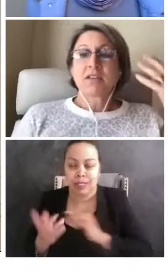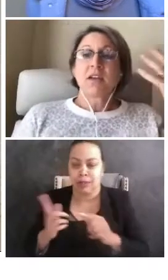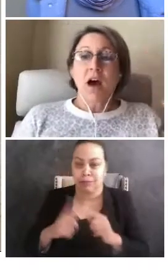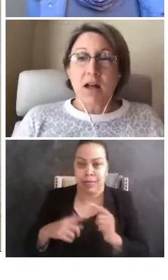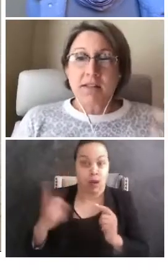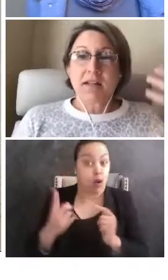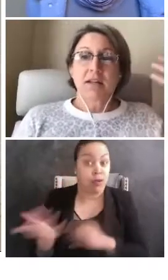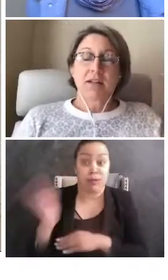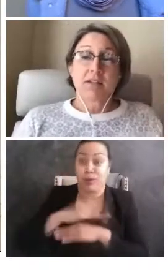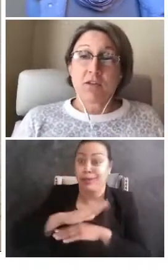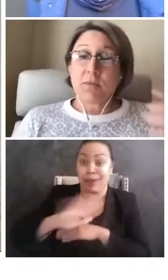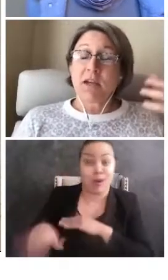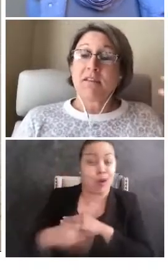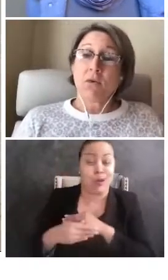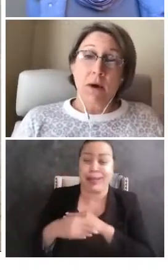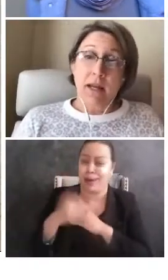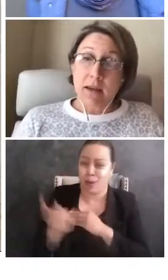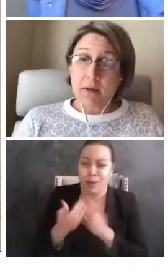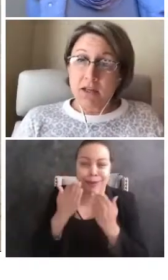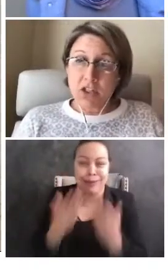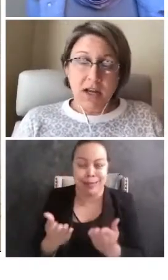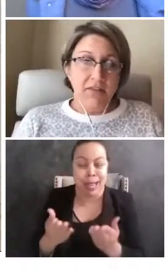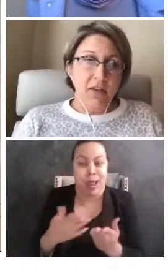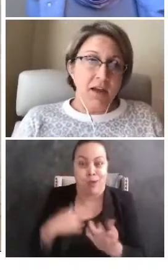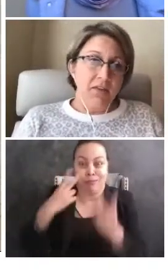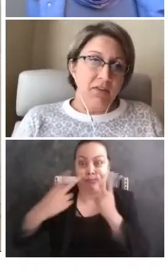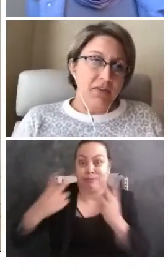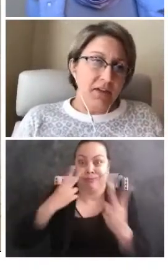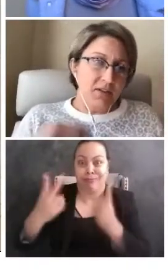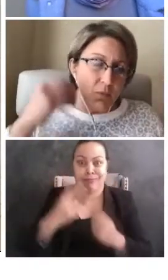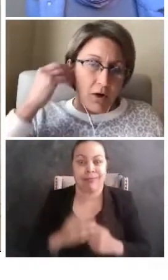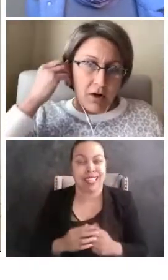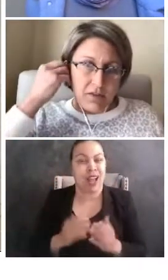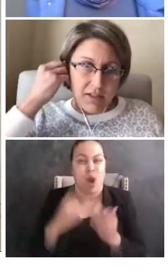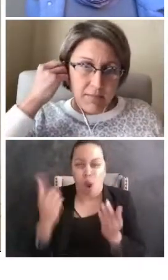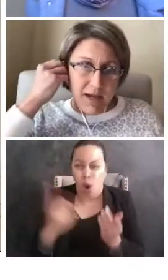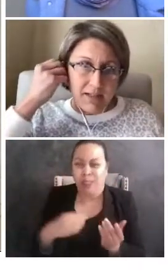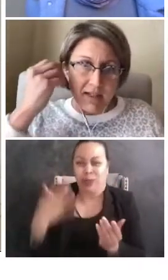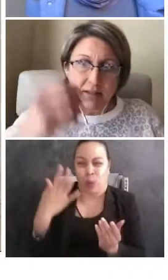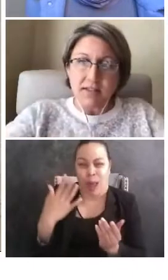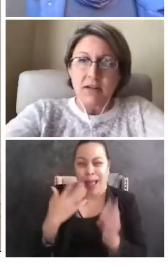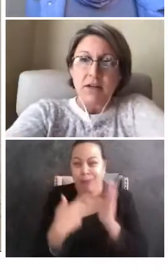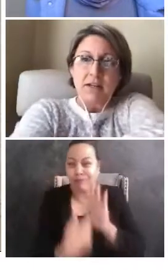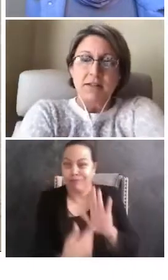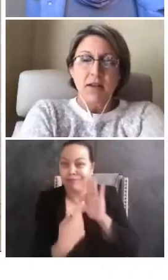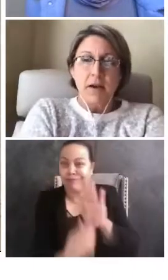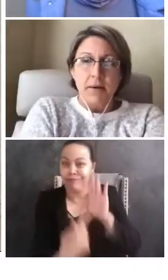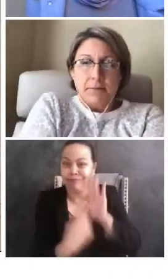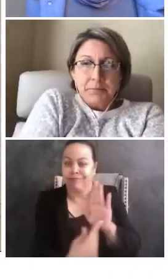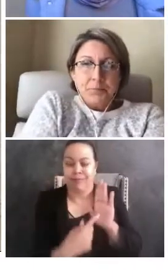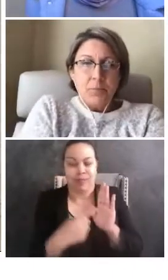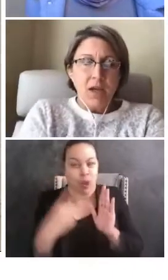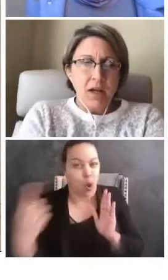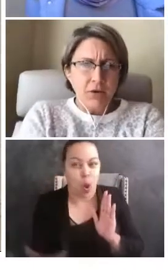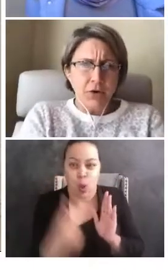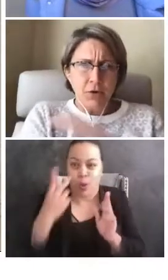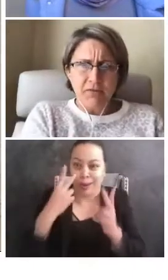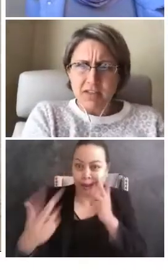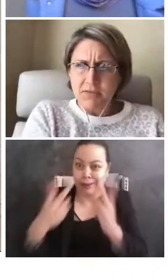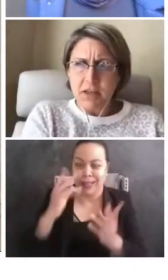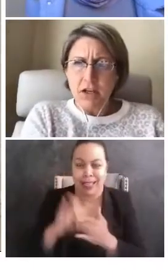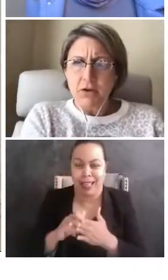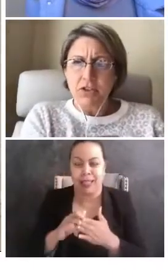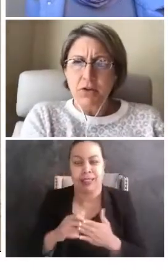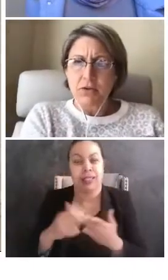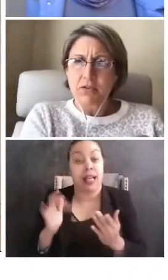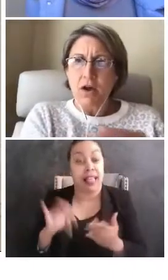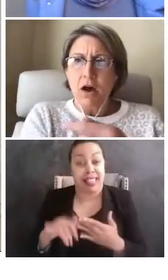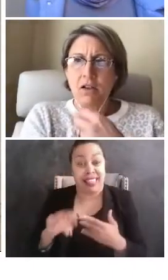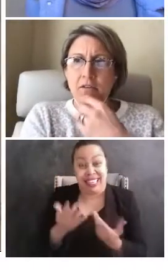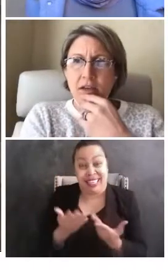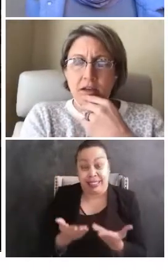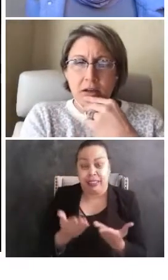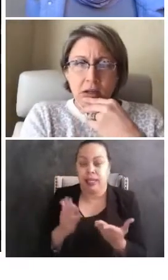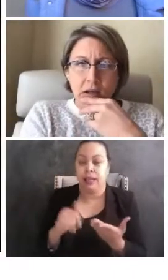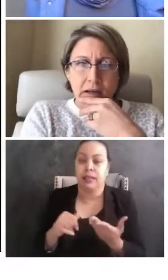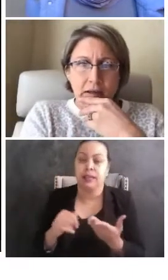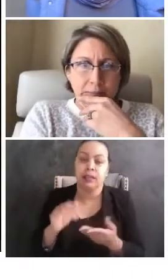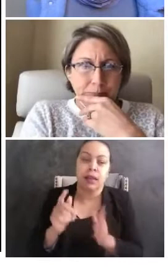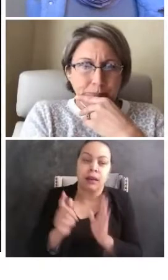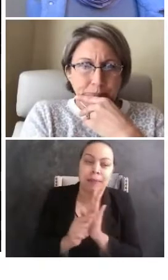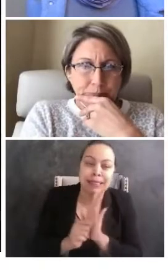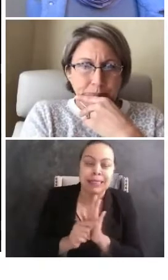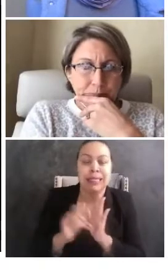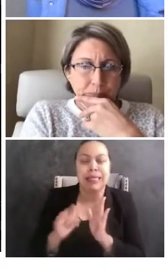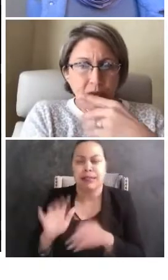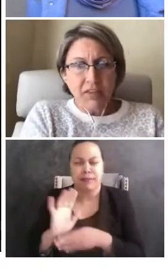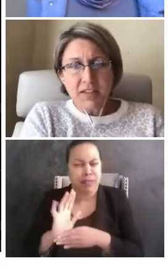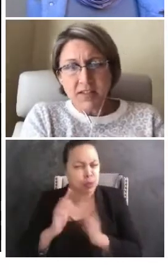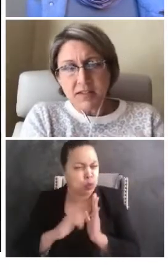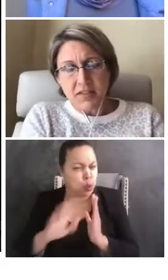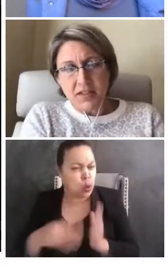So this constant message.